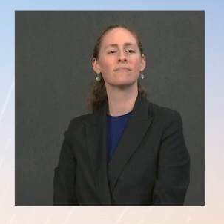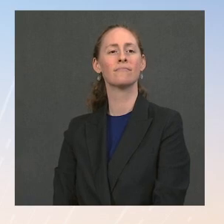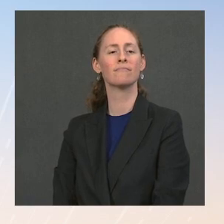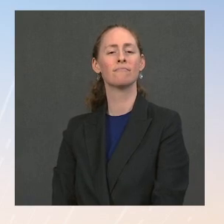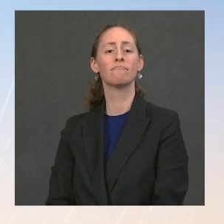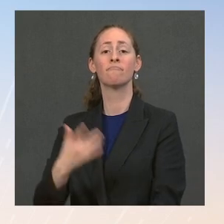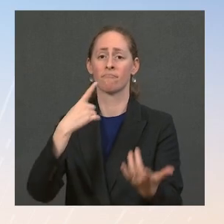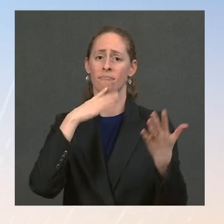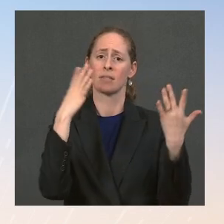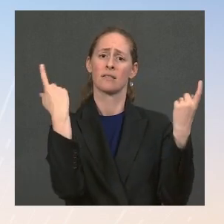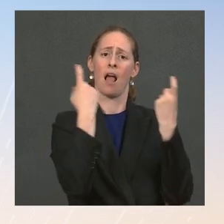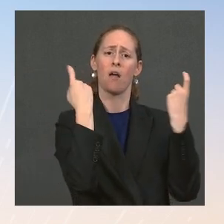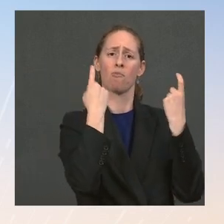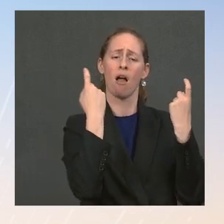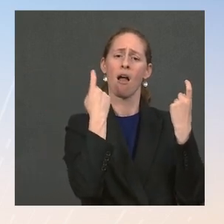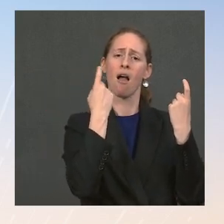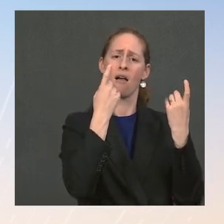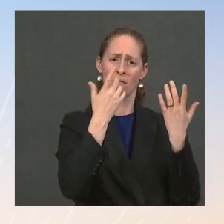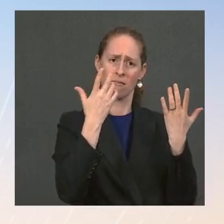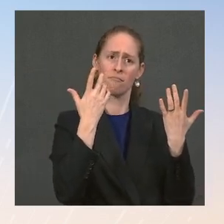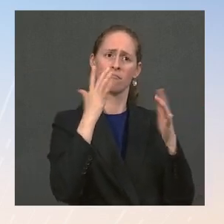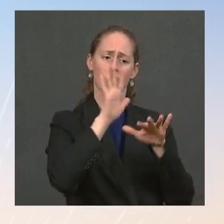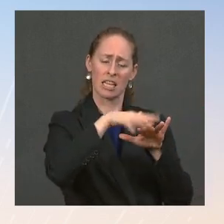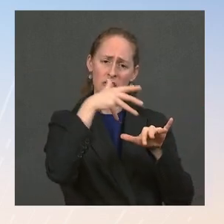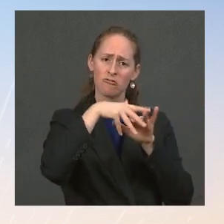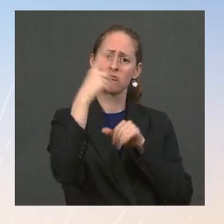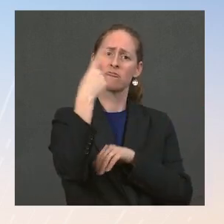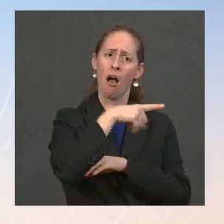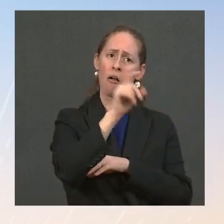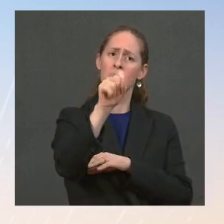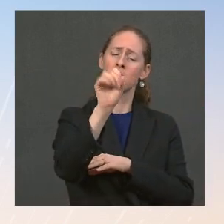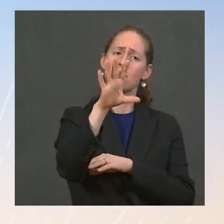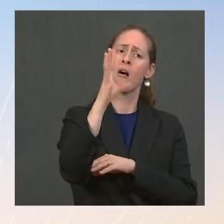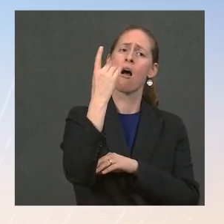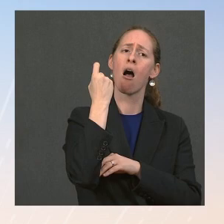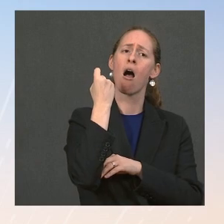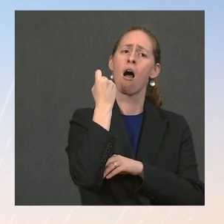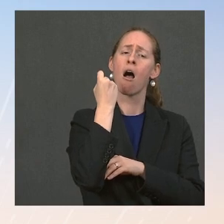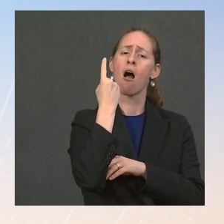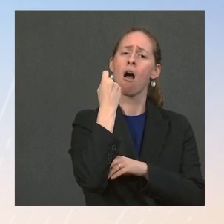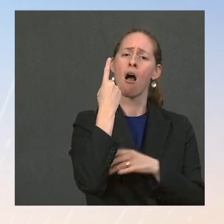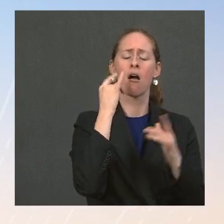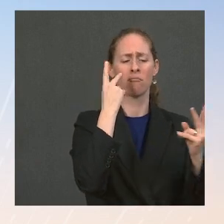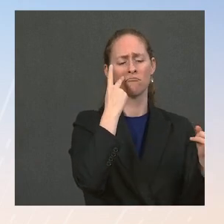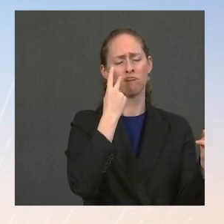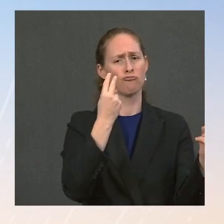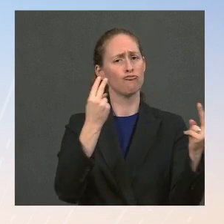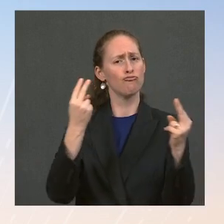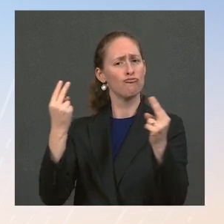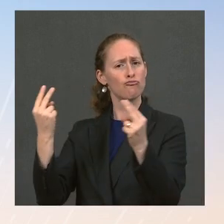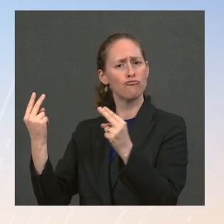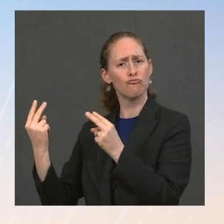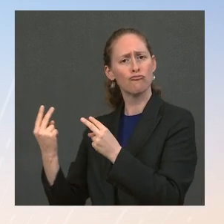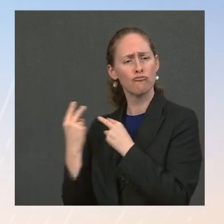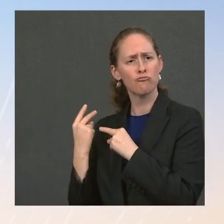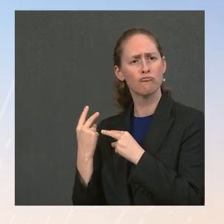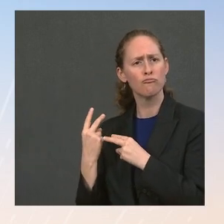that the President proclaim Columbus Day. So, my question is: Is President Biden begrudgingly proclaiming Columbus Day this year?